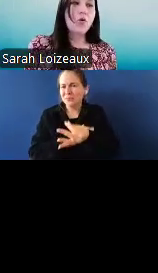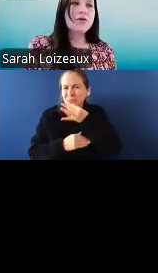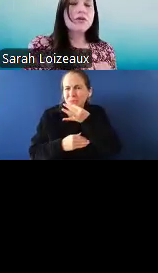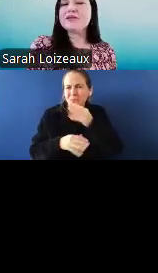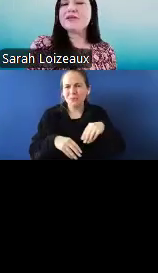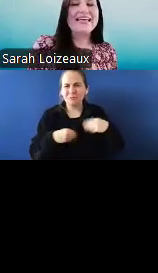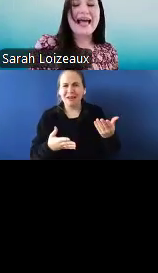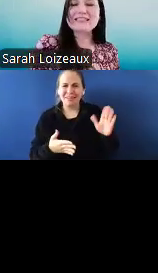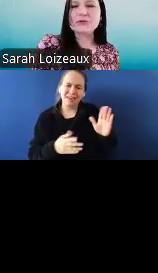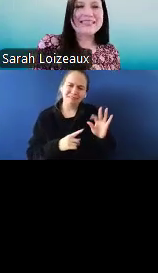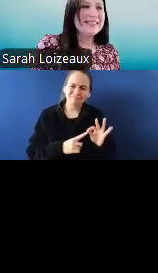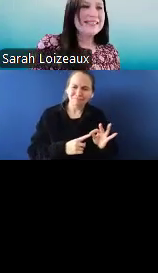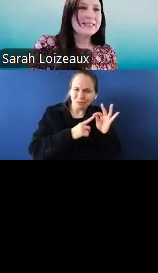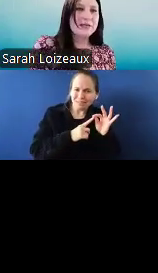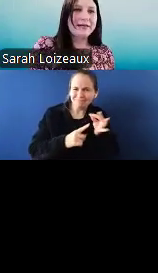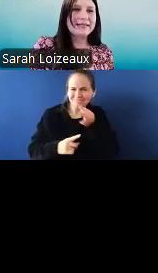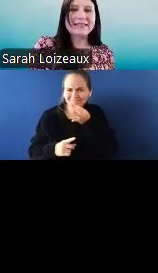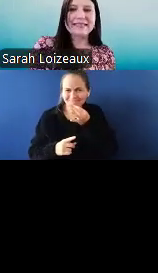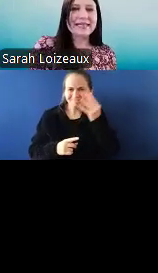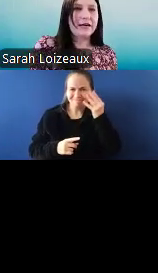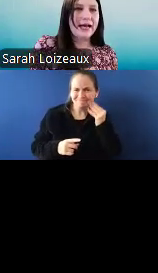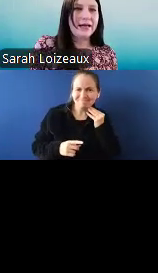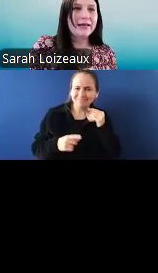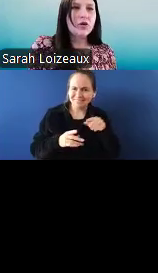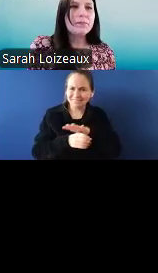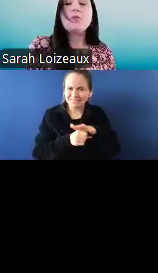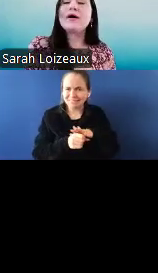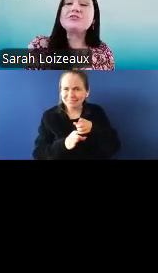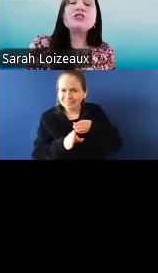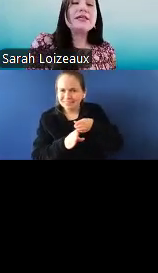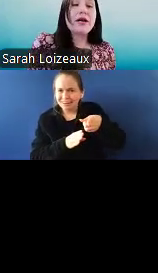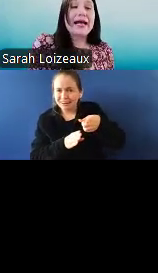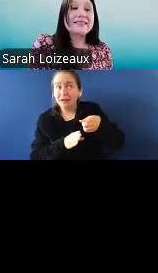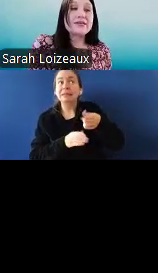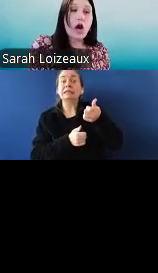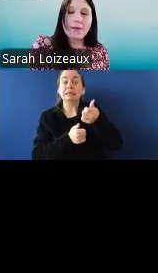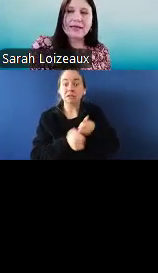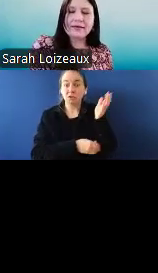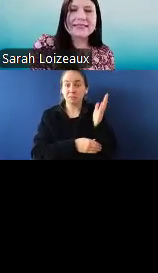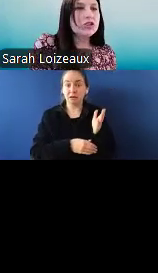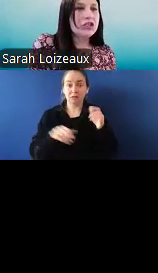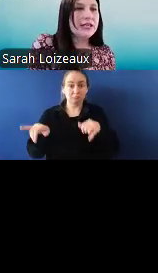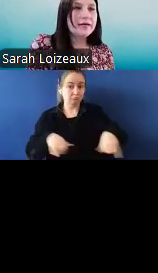own unique expertise and experience in this area. But what each speaker has in common is a shared